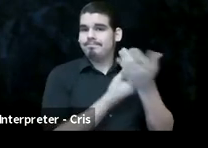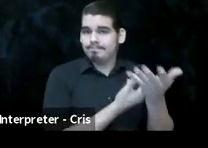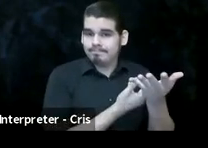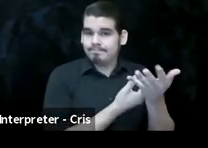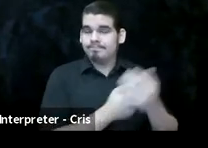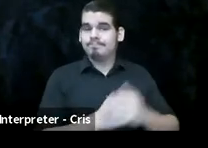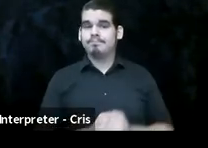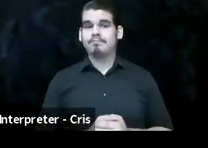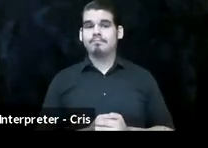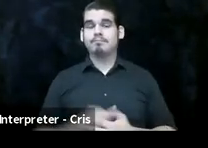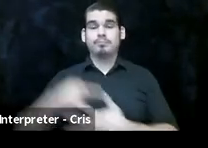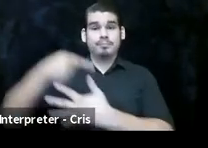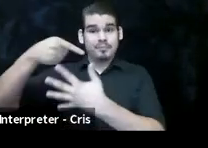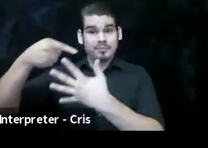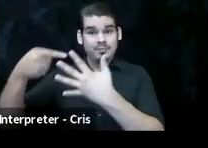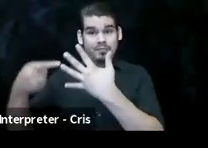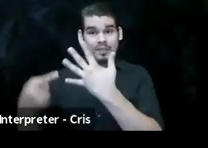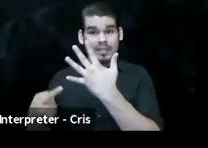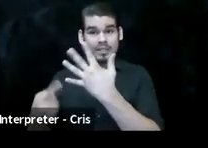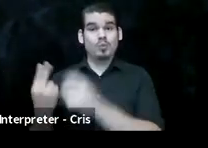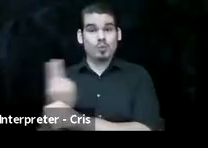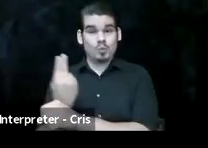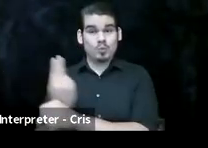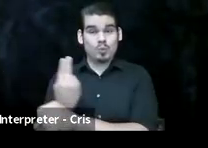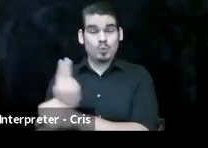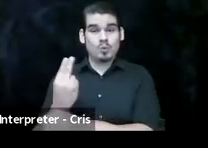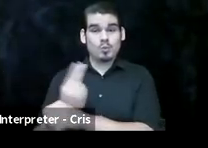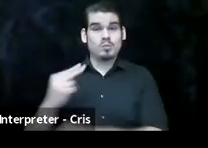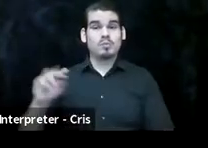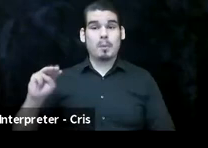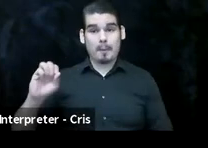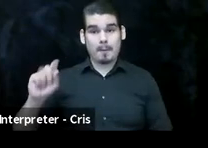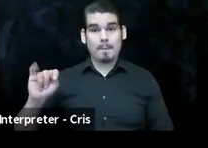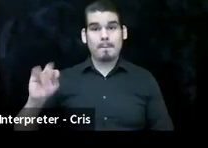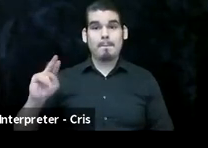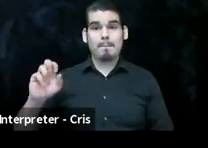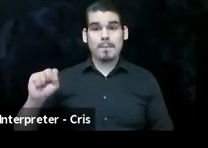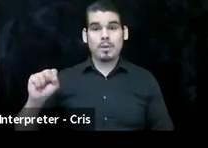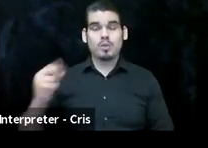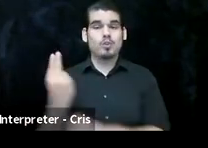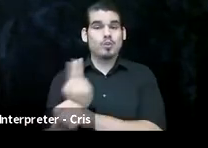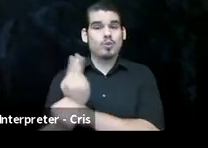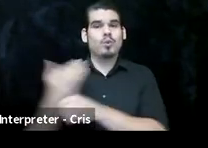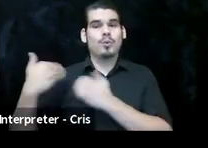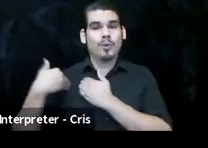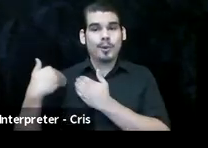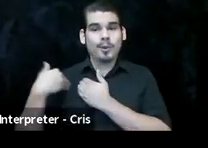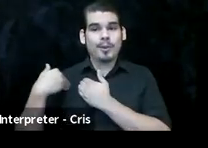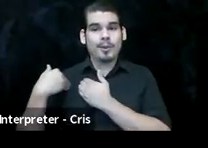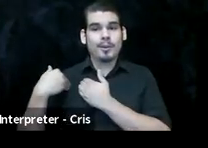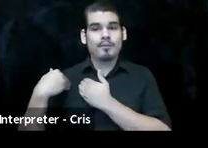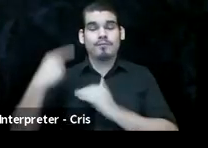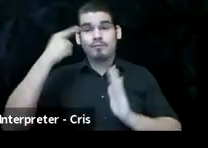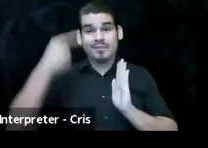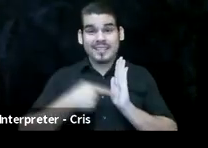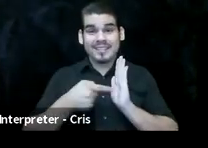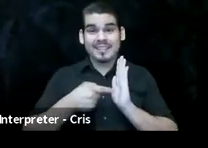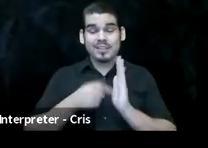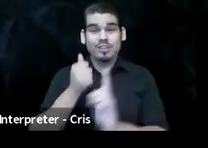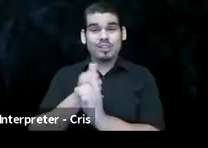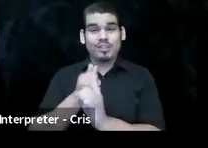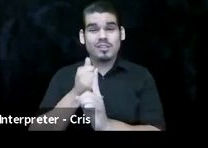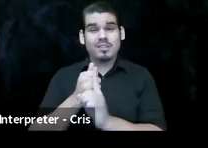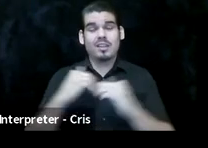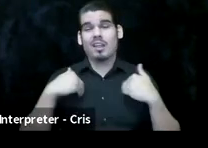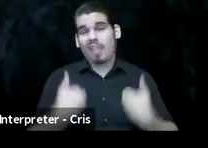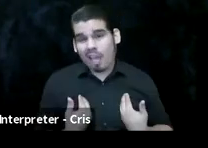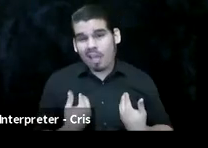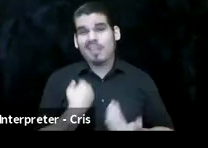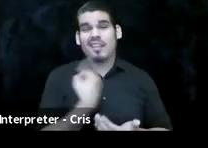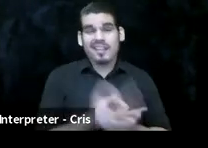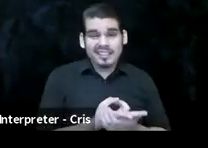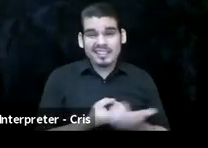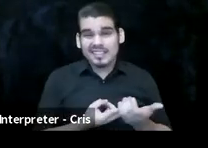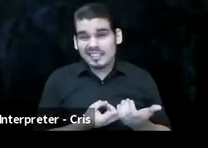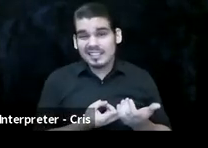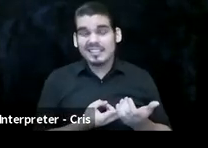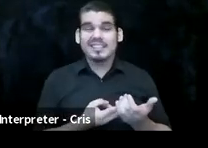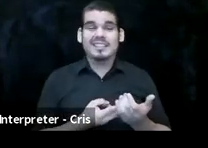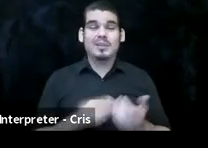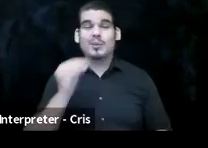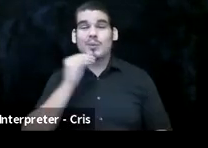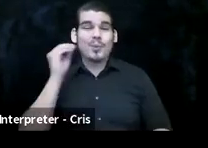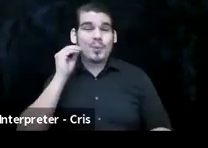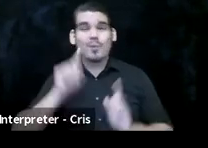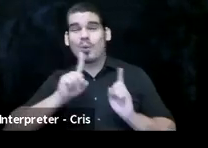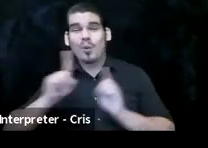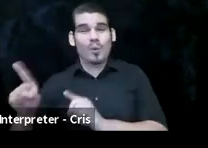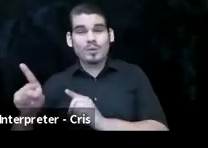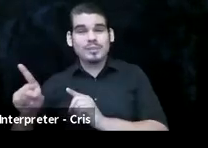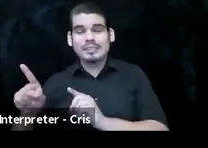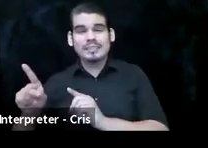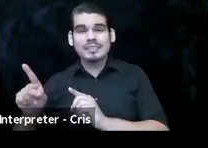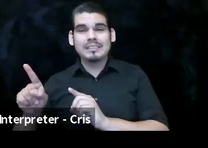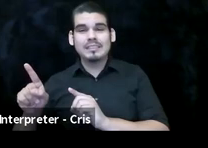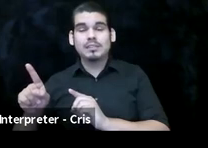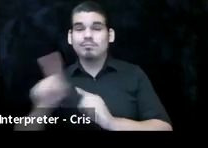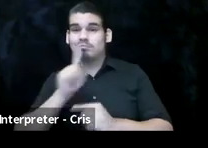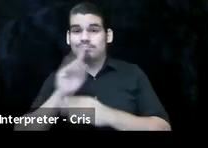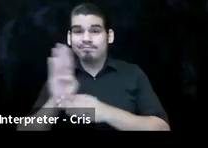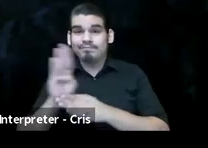Gerardo Chavez, RAD IX: You know, irresponsible with motions don't use motion to interrupt somebody or maybe you know you want to go home and you know you want to move on with your day just analyze the be you know analyze it see where it's going to be an active listener that's the key.